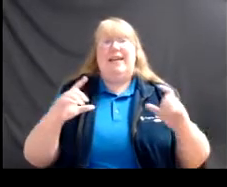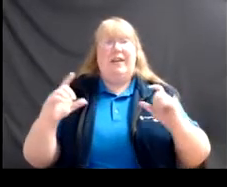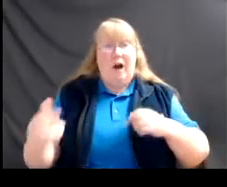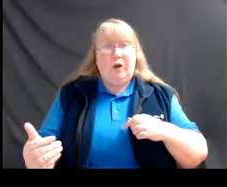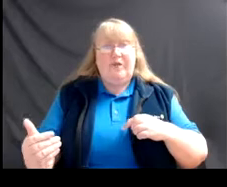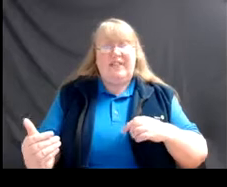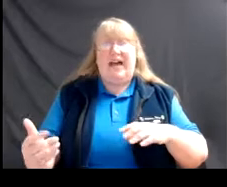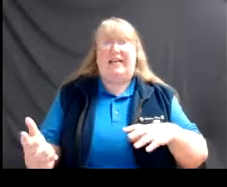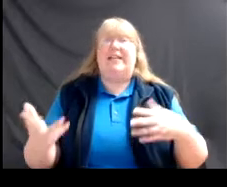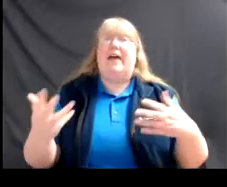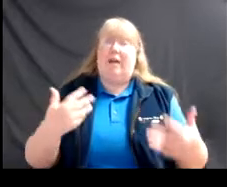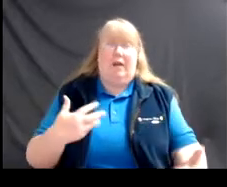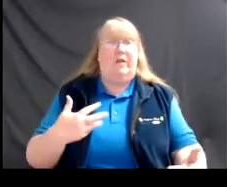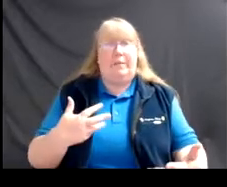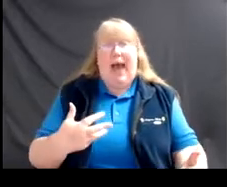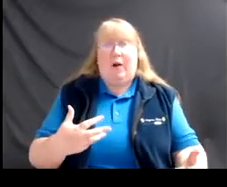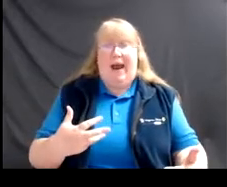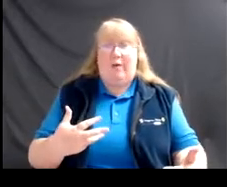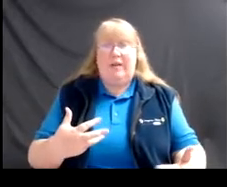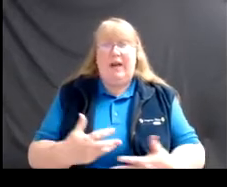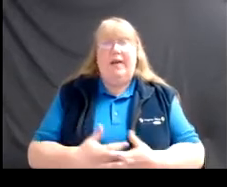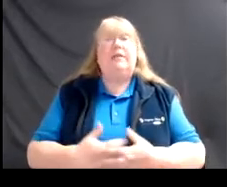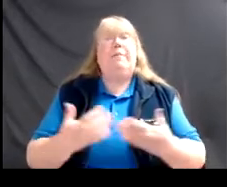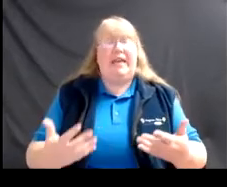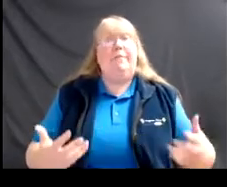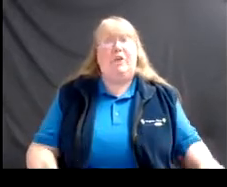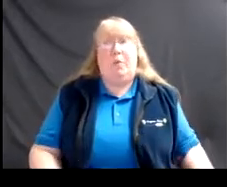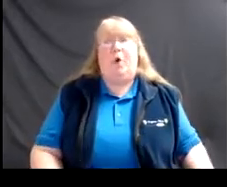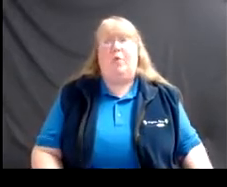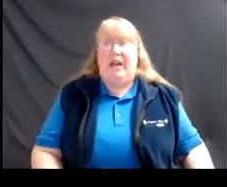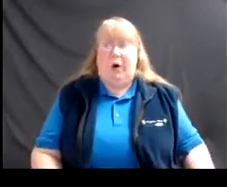the color of the text, and the color of the background to make it much more readable.